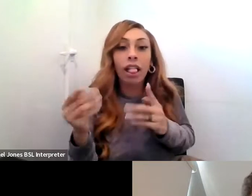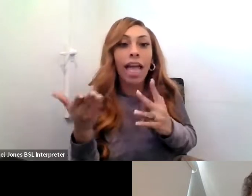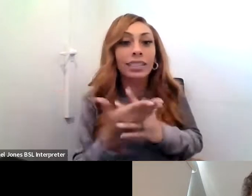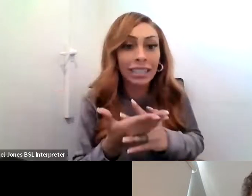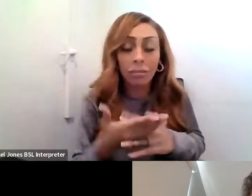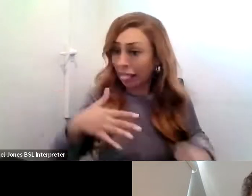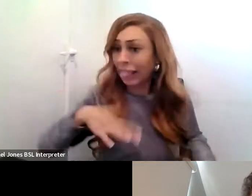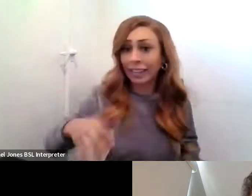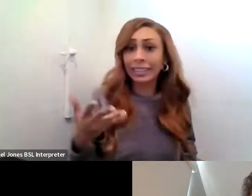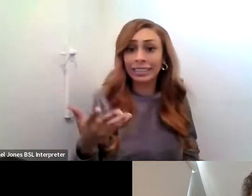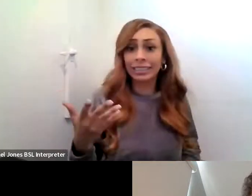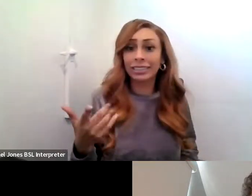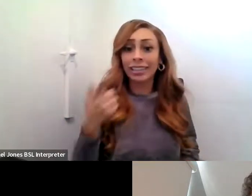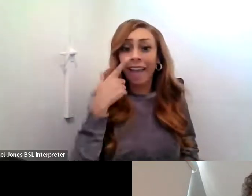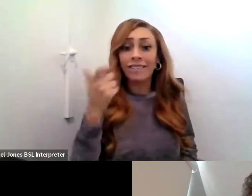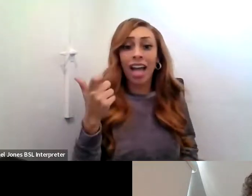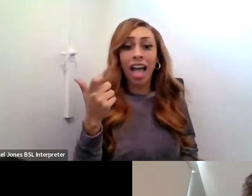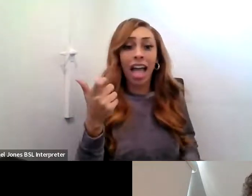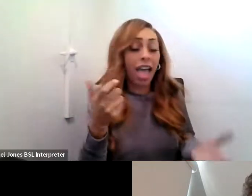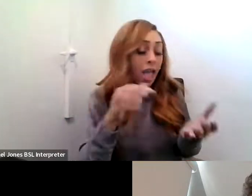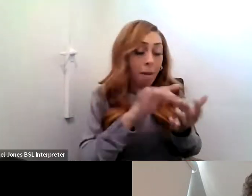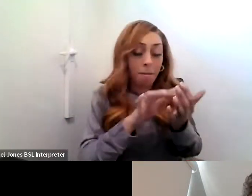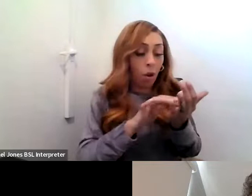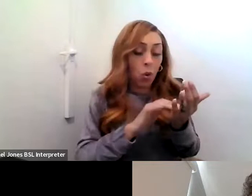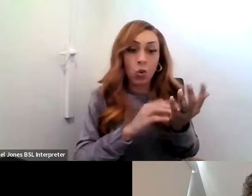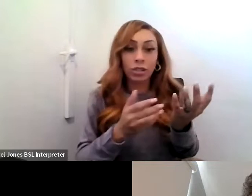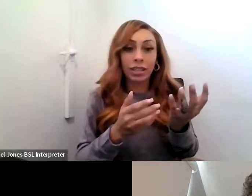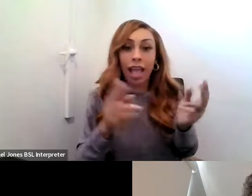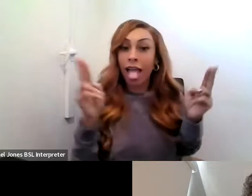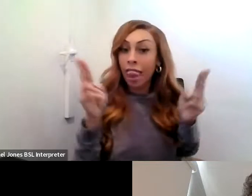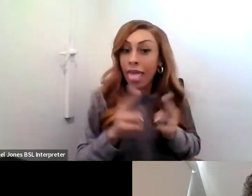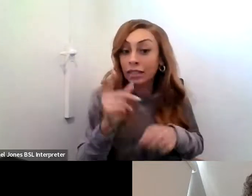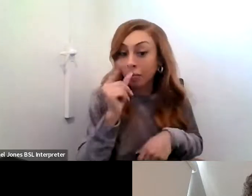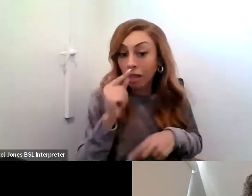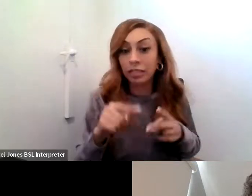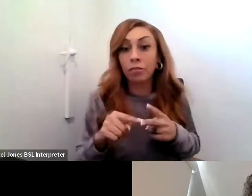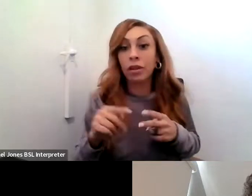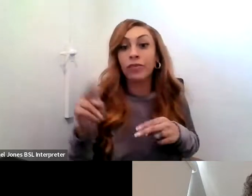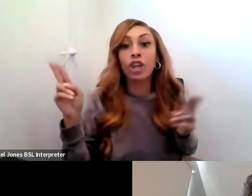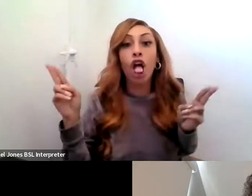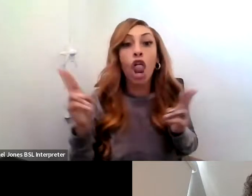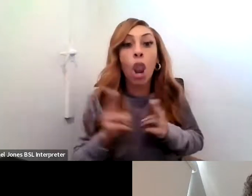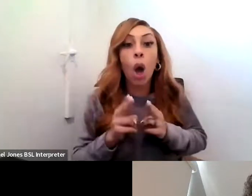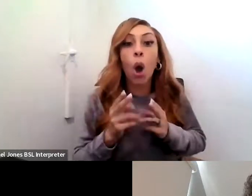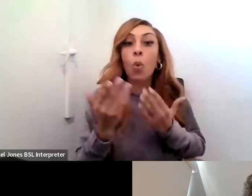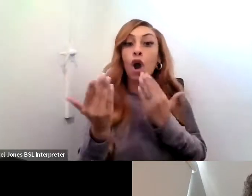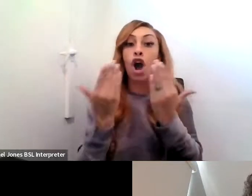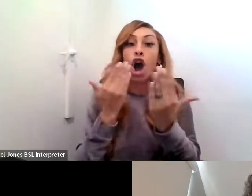Whether fine motor control is likely to be less possible, low contrast or overly dense screens